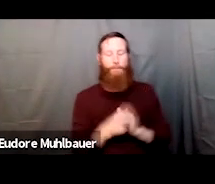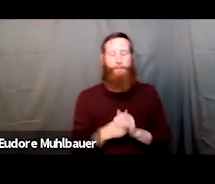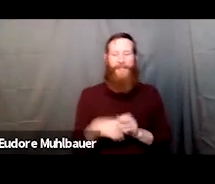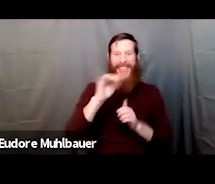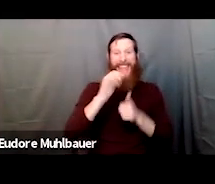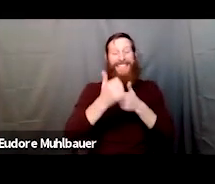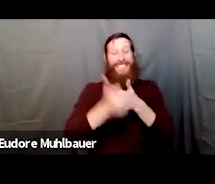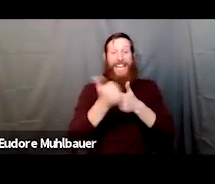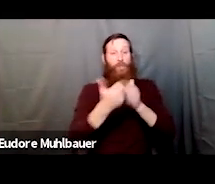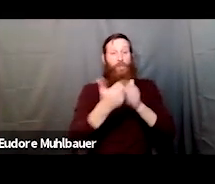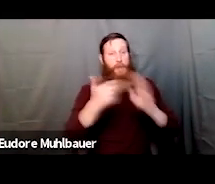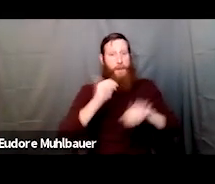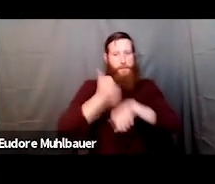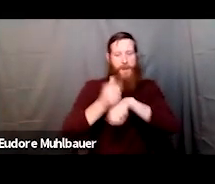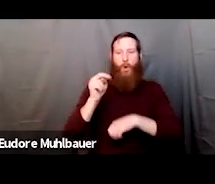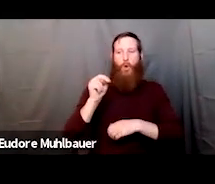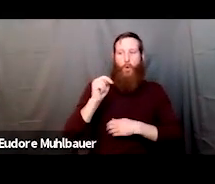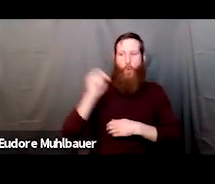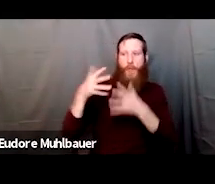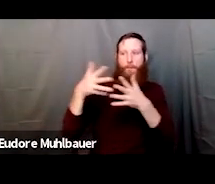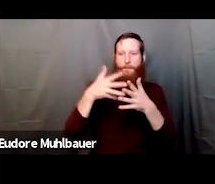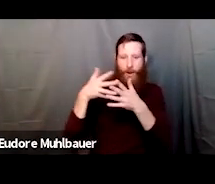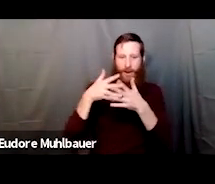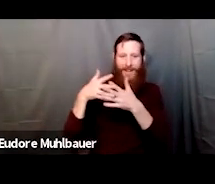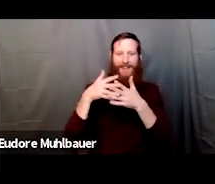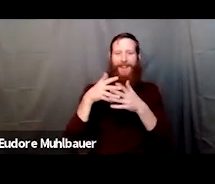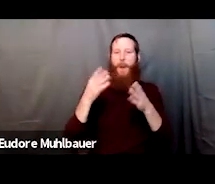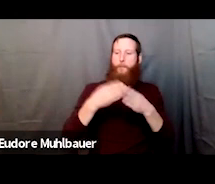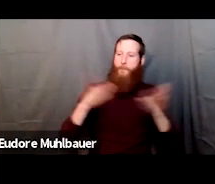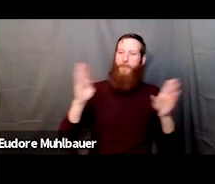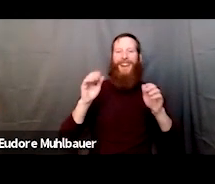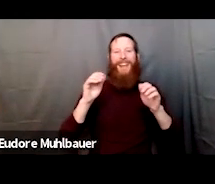is based on the North American Public Avalanche Danger Scale , bit of a mouthful.